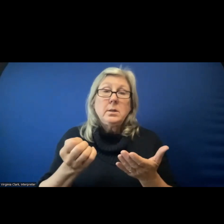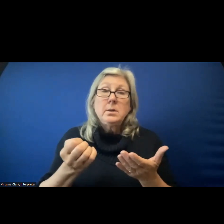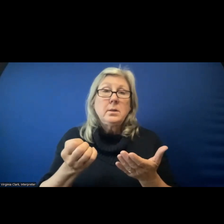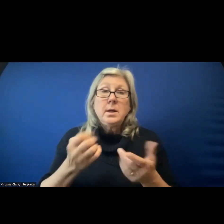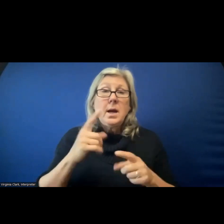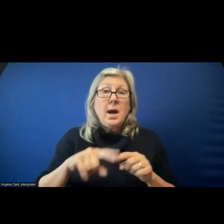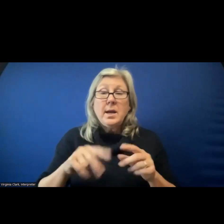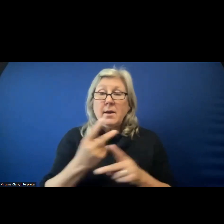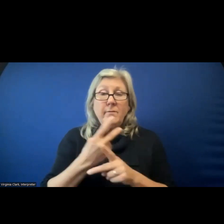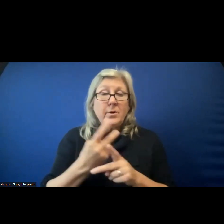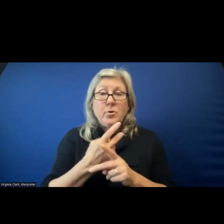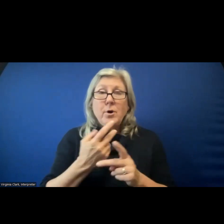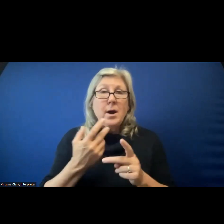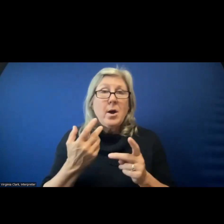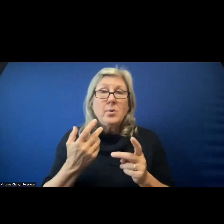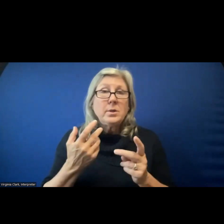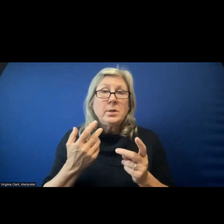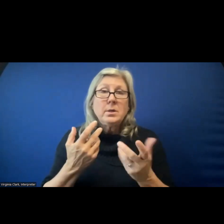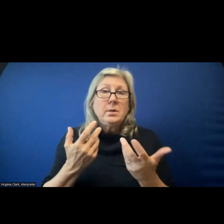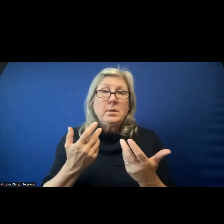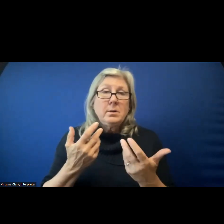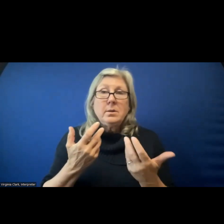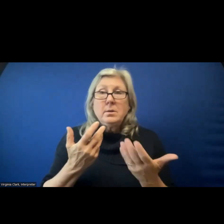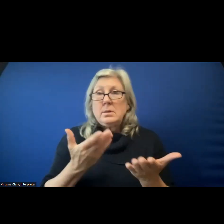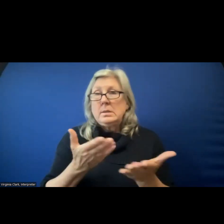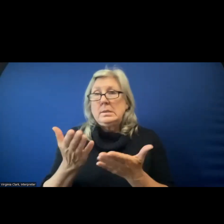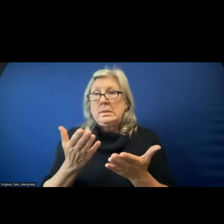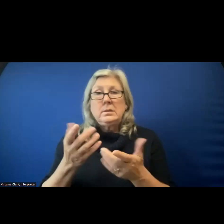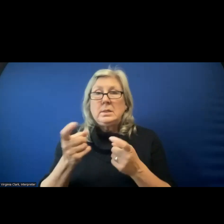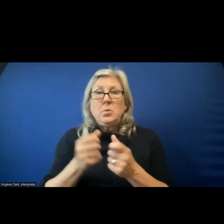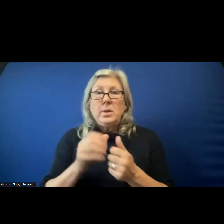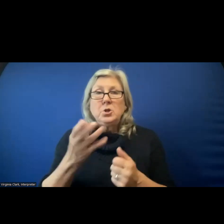my email in the chat. >> It's OK, Sharon, can you give me one more